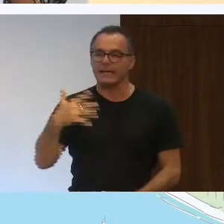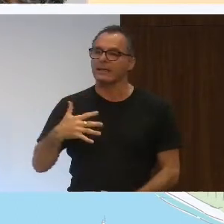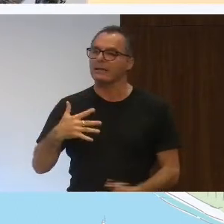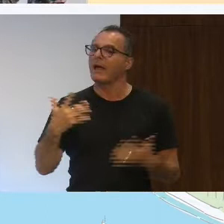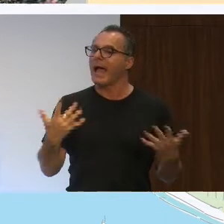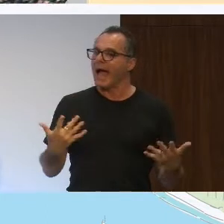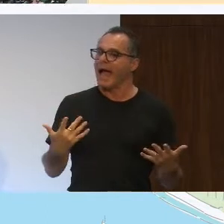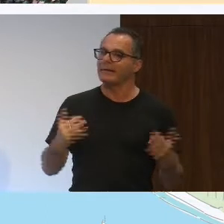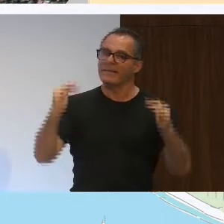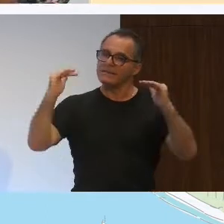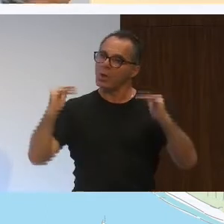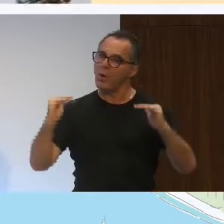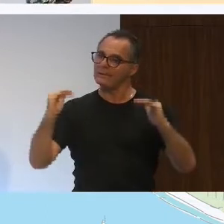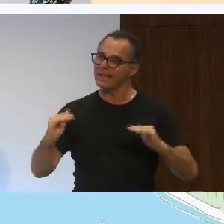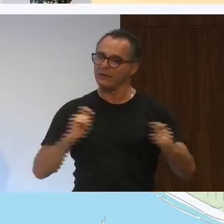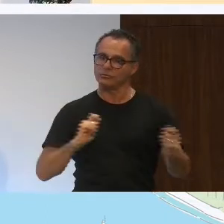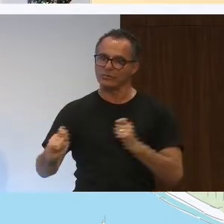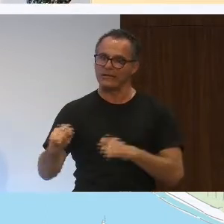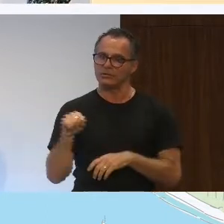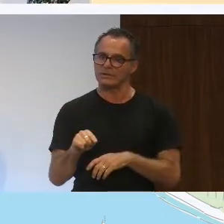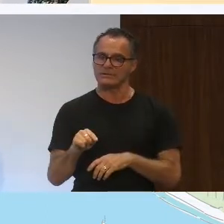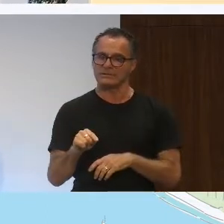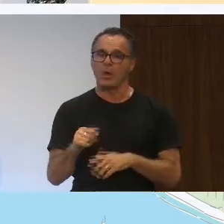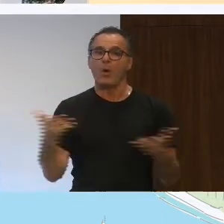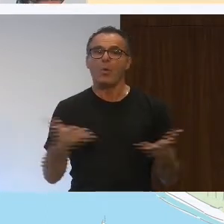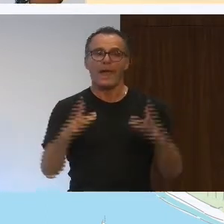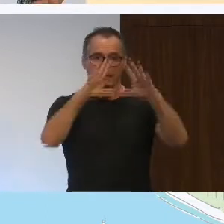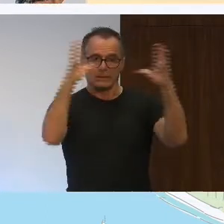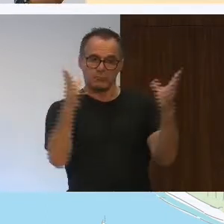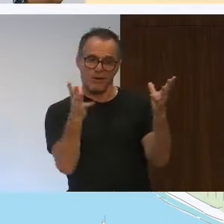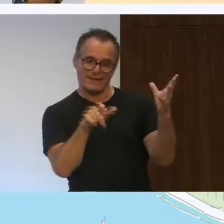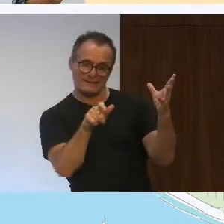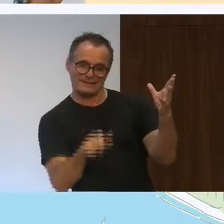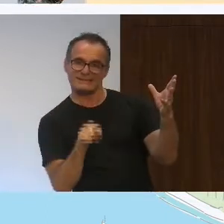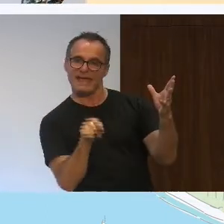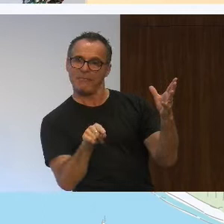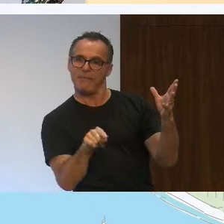changes, as you see there towards the stalk of the brain or the brainstem, which mediates the painful sensations.